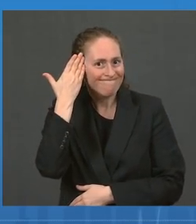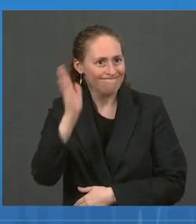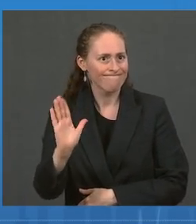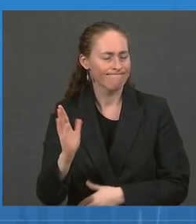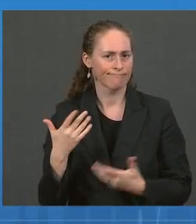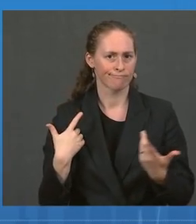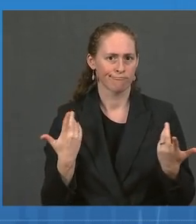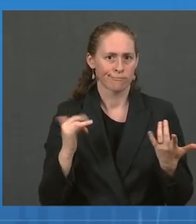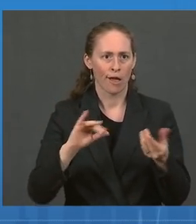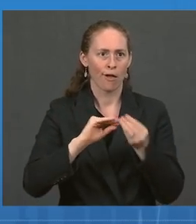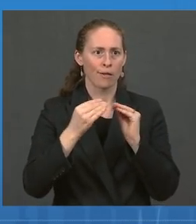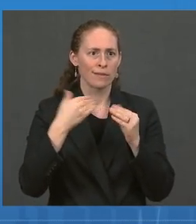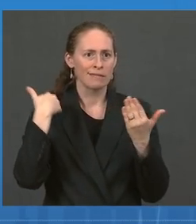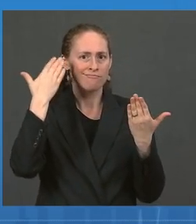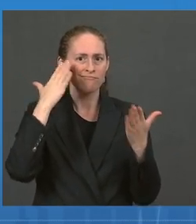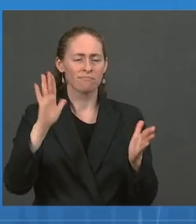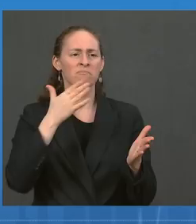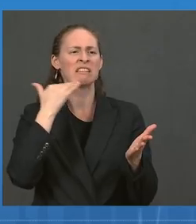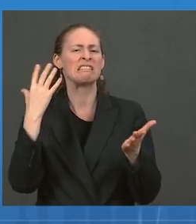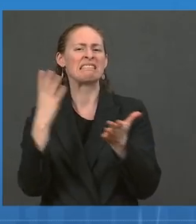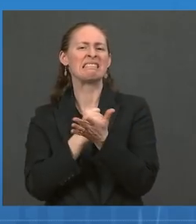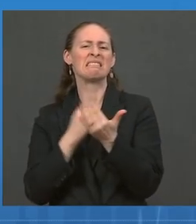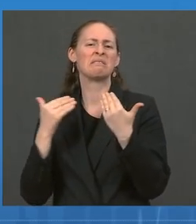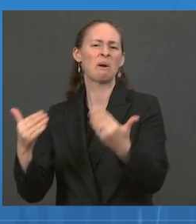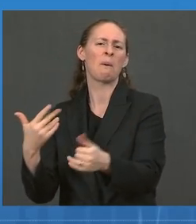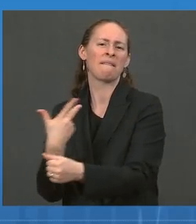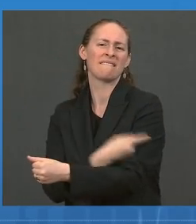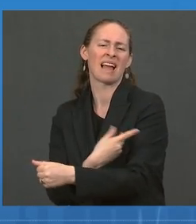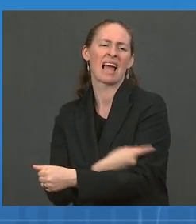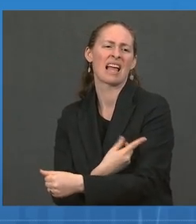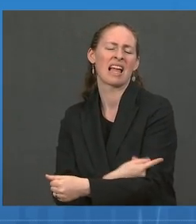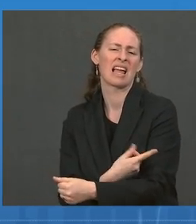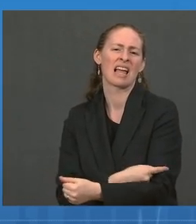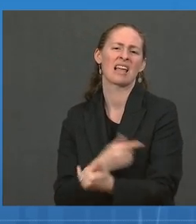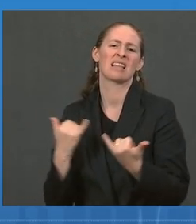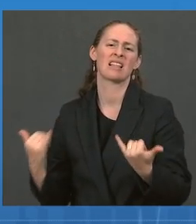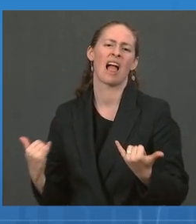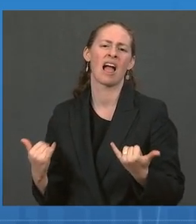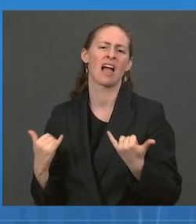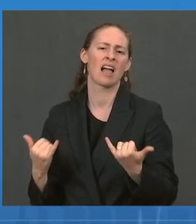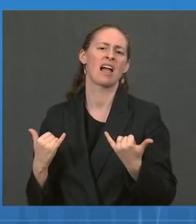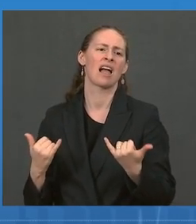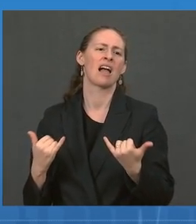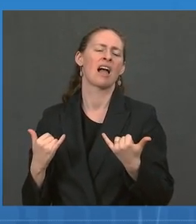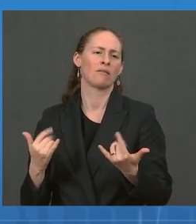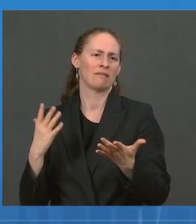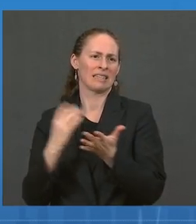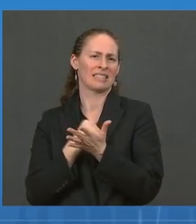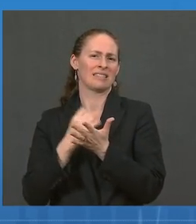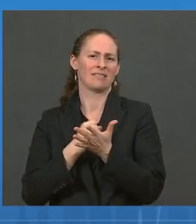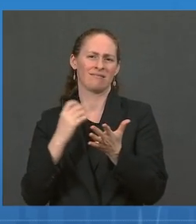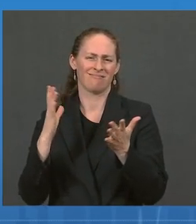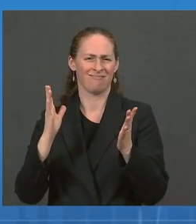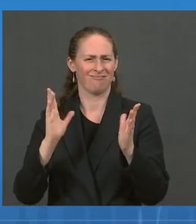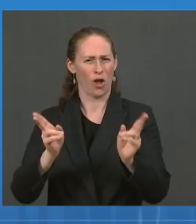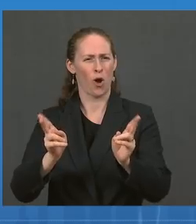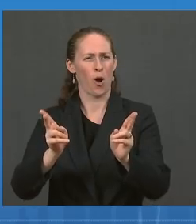You vaccinate as many people as you possibly can, as quickly and as expeditiously as you possibly can.